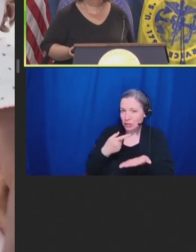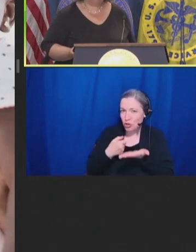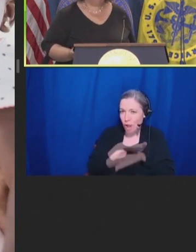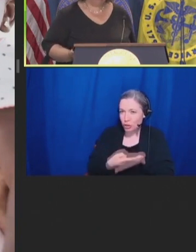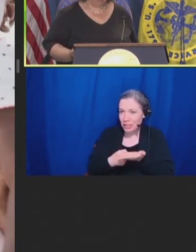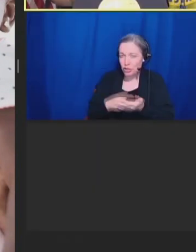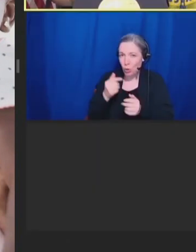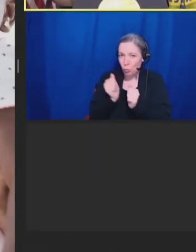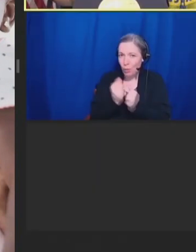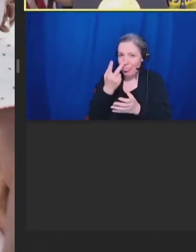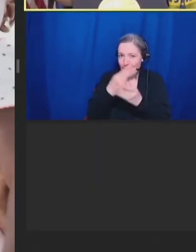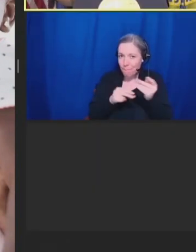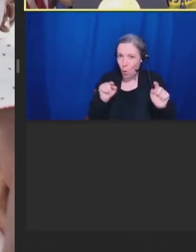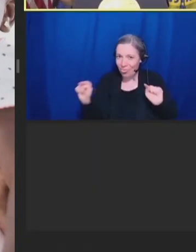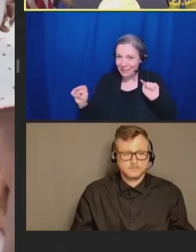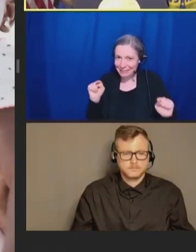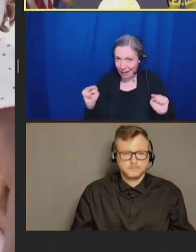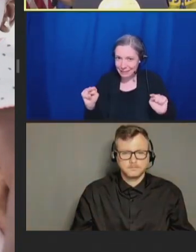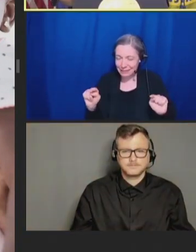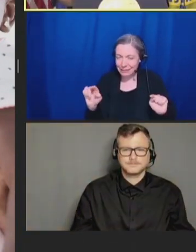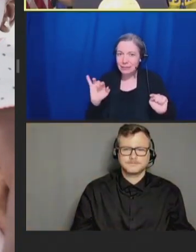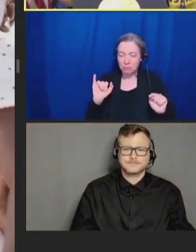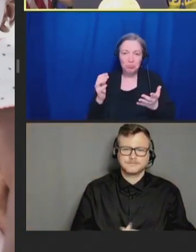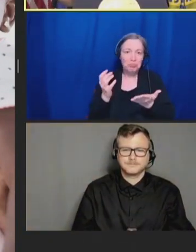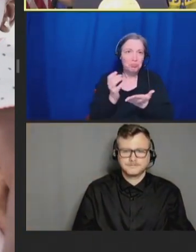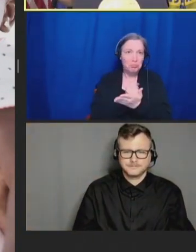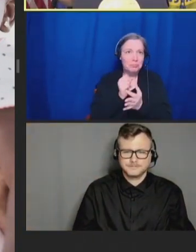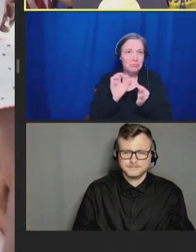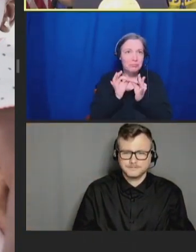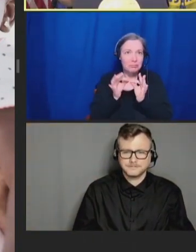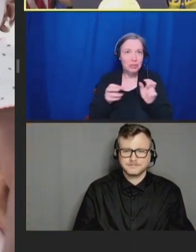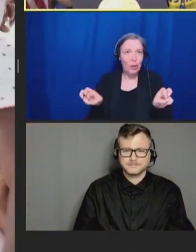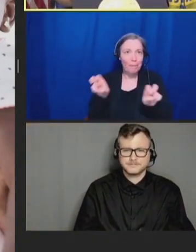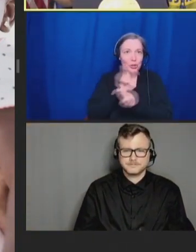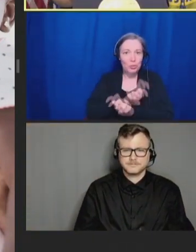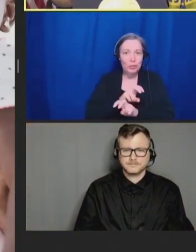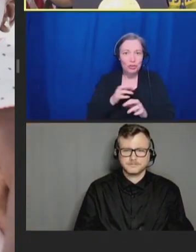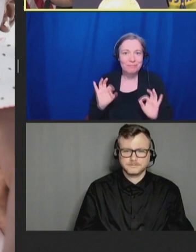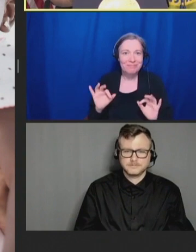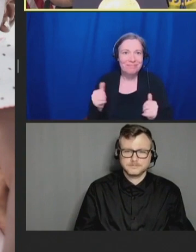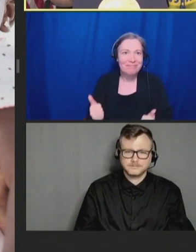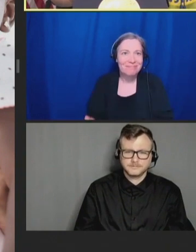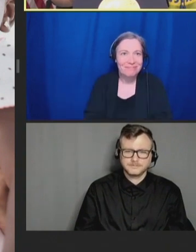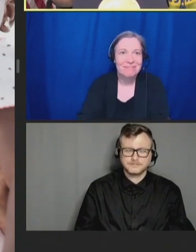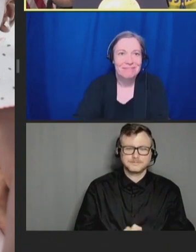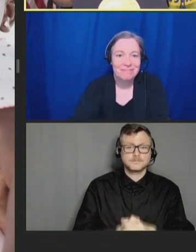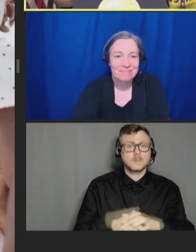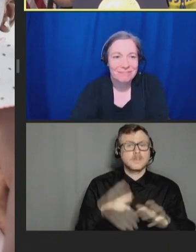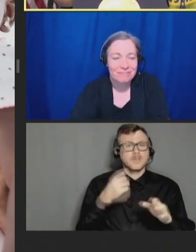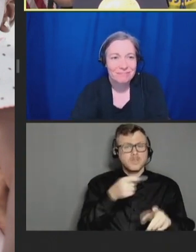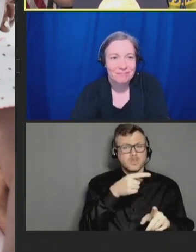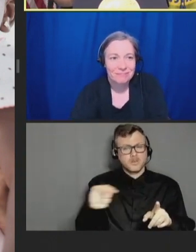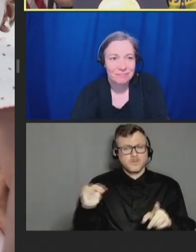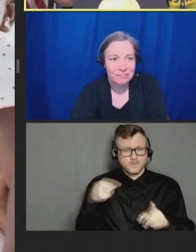So, moving forward, there are many public health initiatives that were neglected throughout COVID.